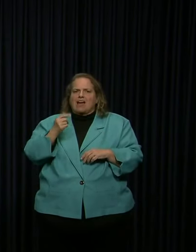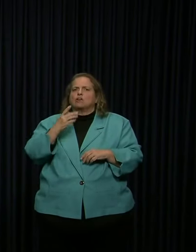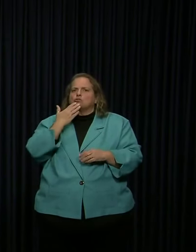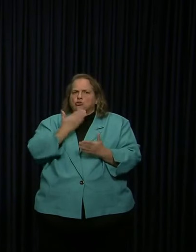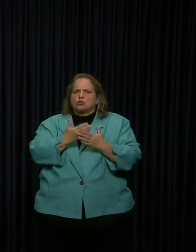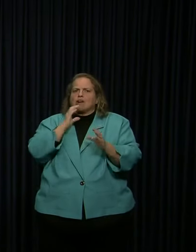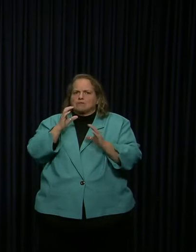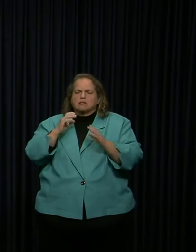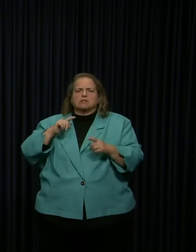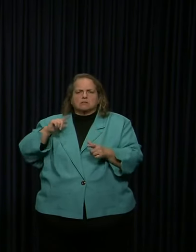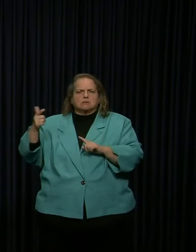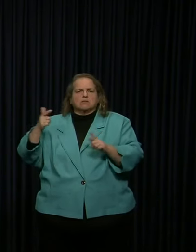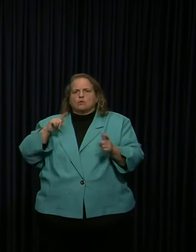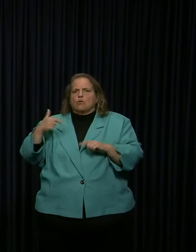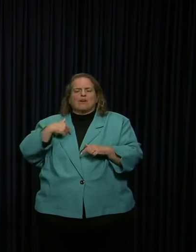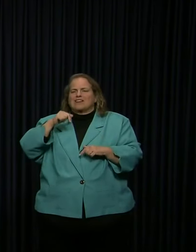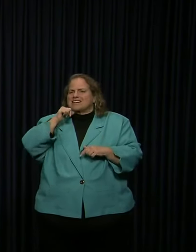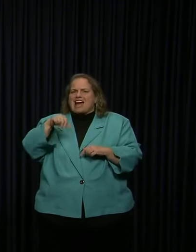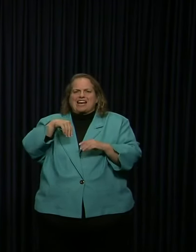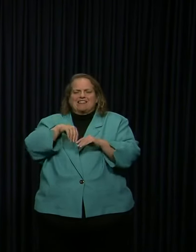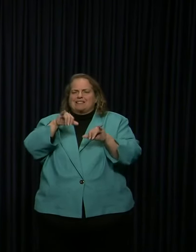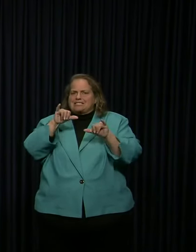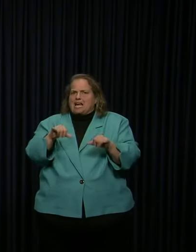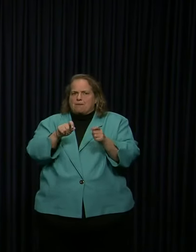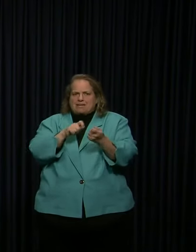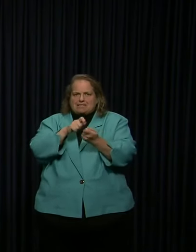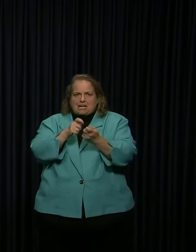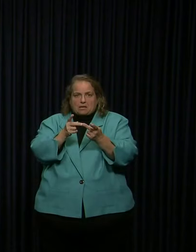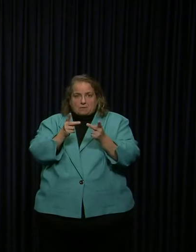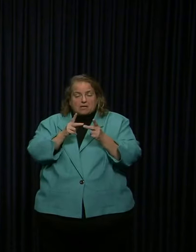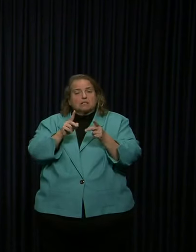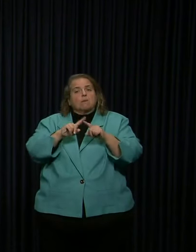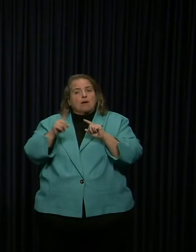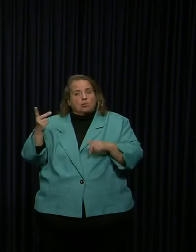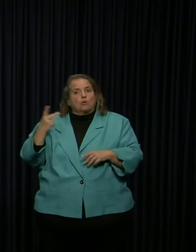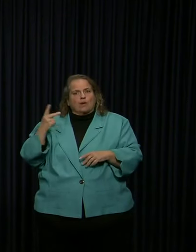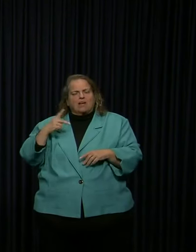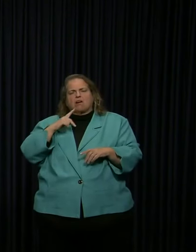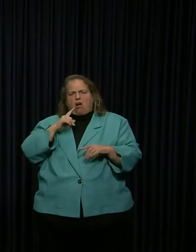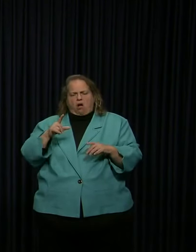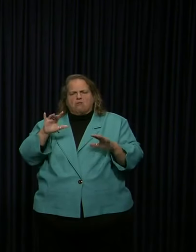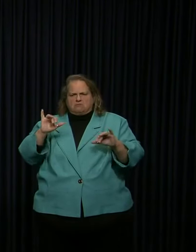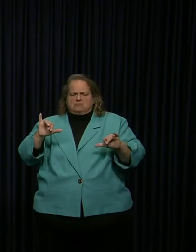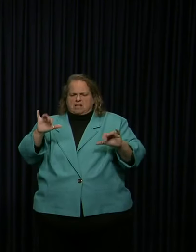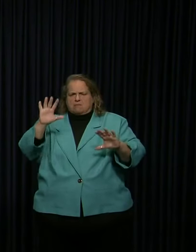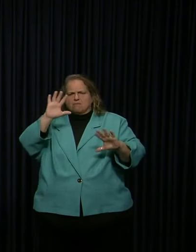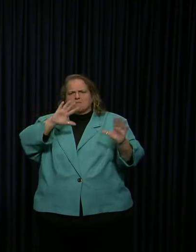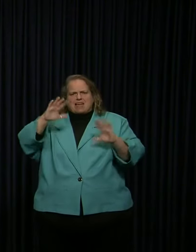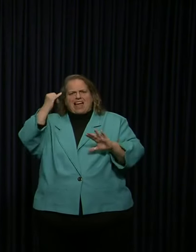WILL WRAP UP FOR THE DAY.